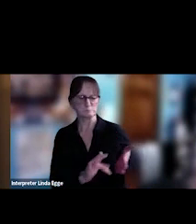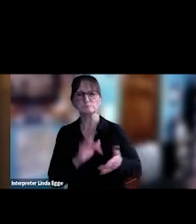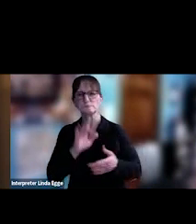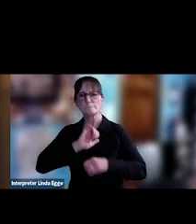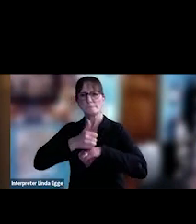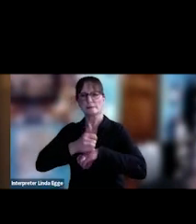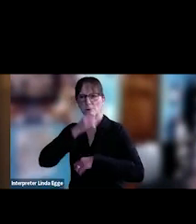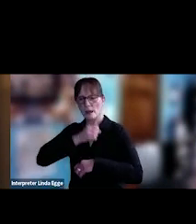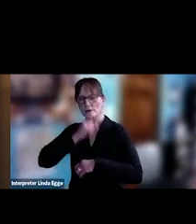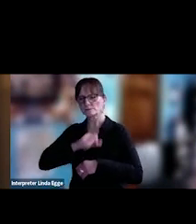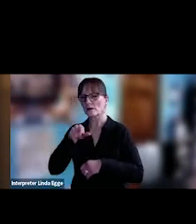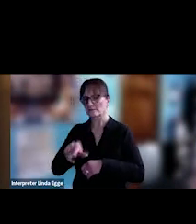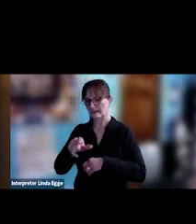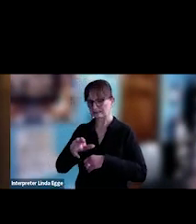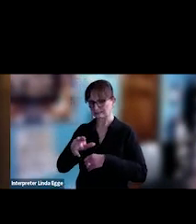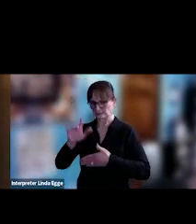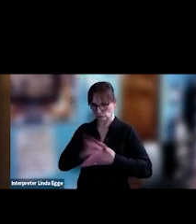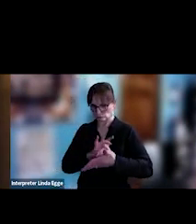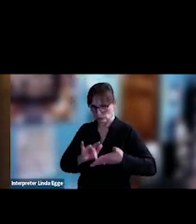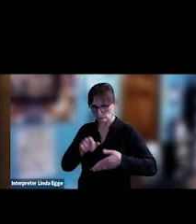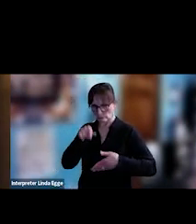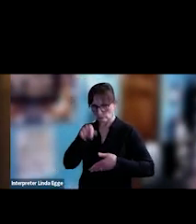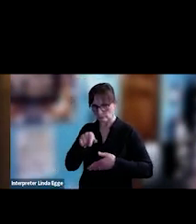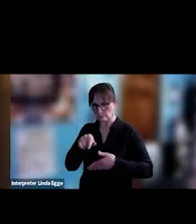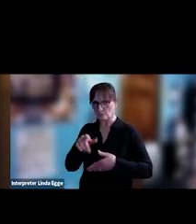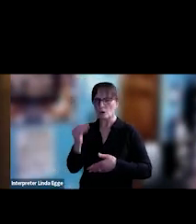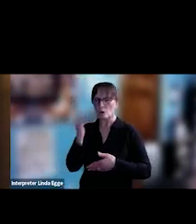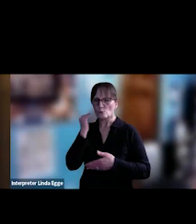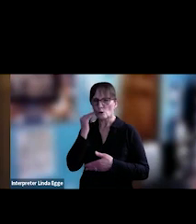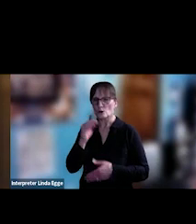this form of structural discrimination, known as ageism,